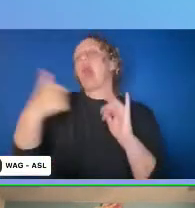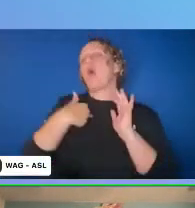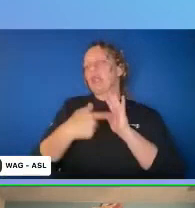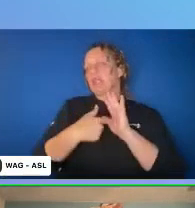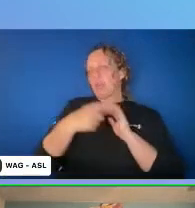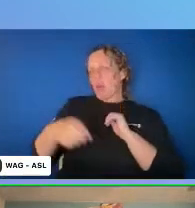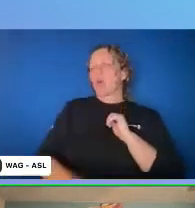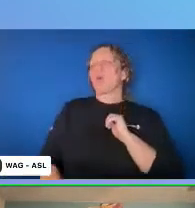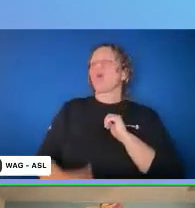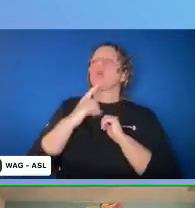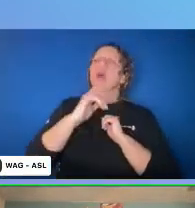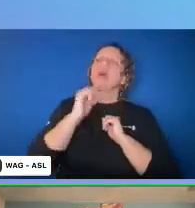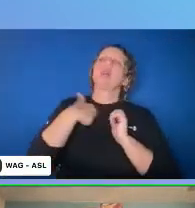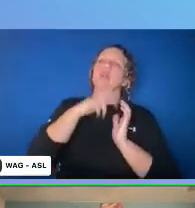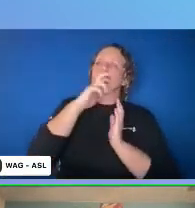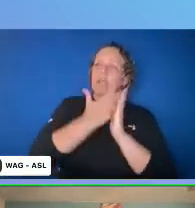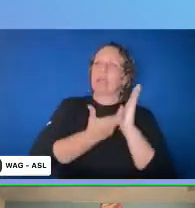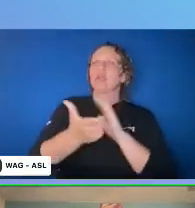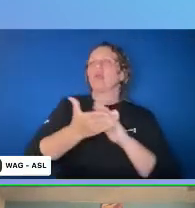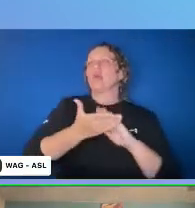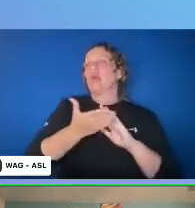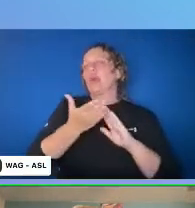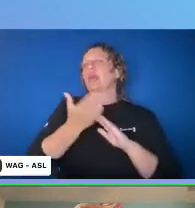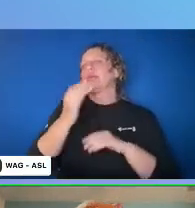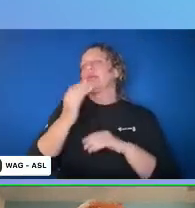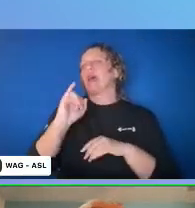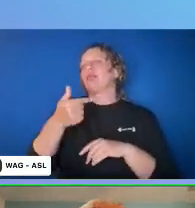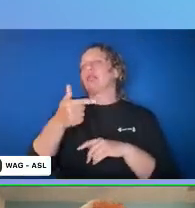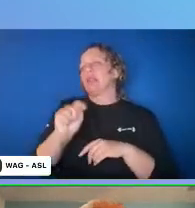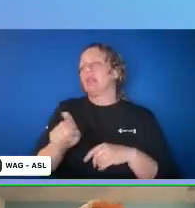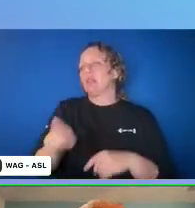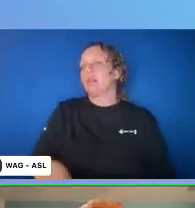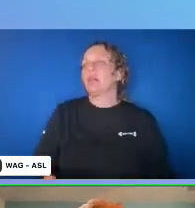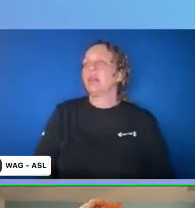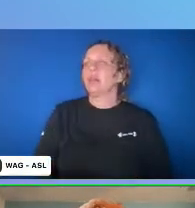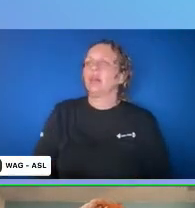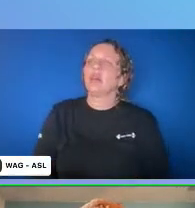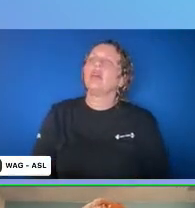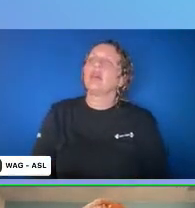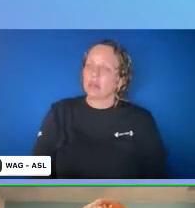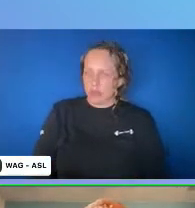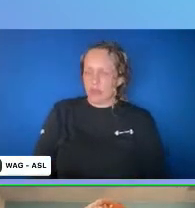So let's actually get into running a few of these IGTs. Let's start with table.